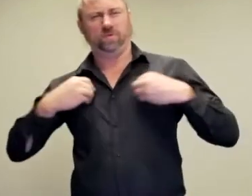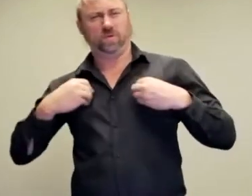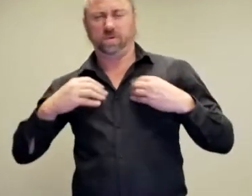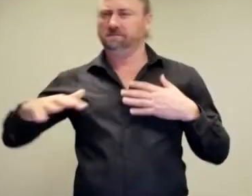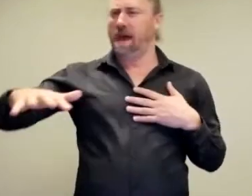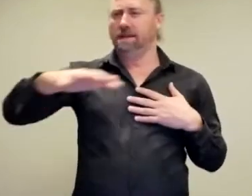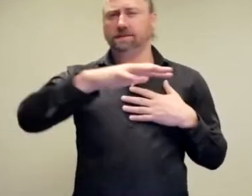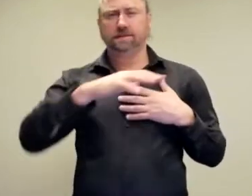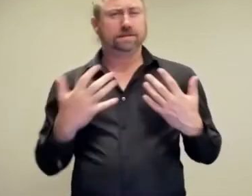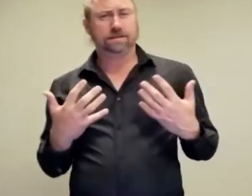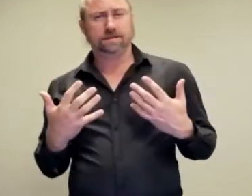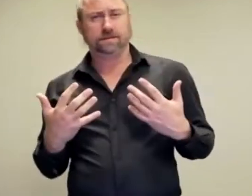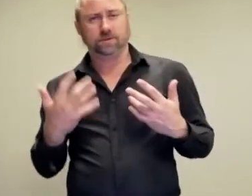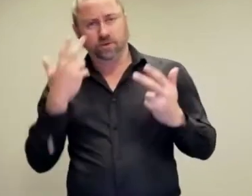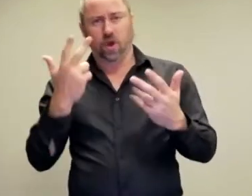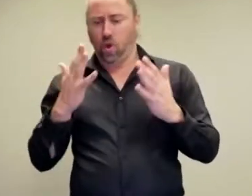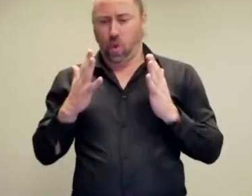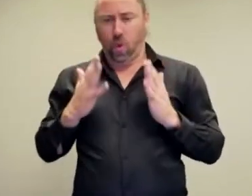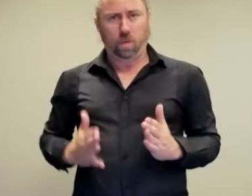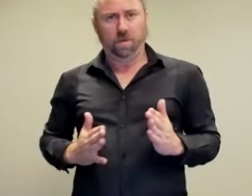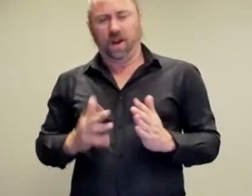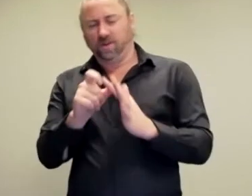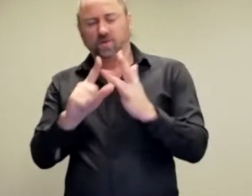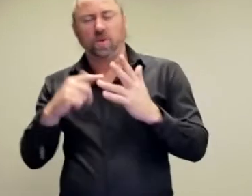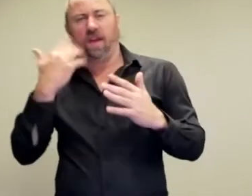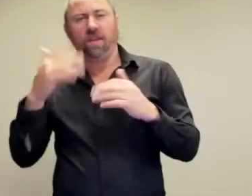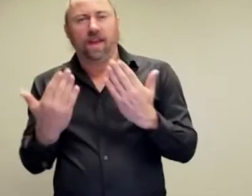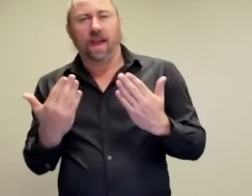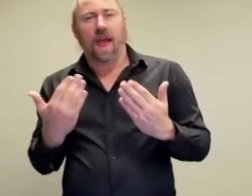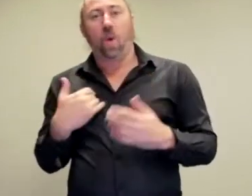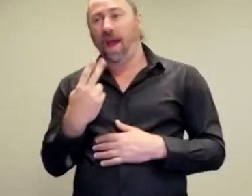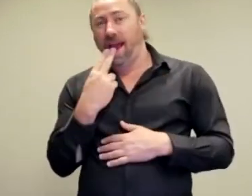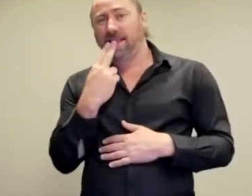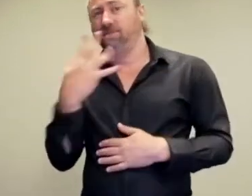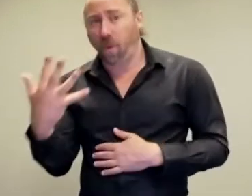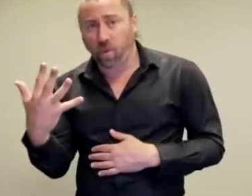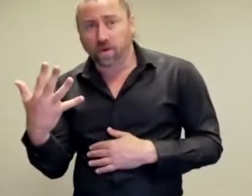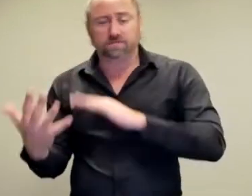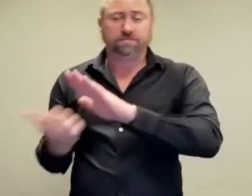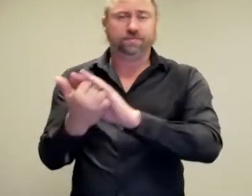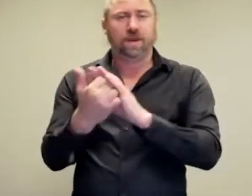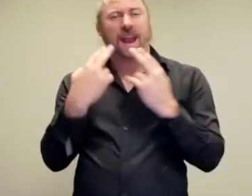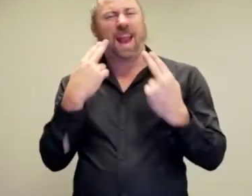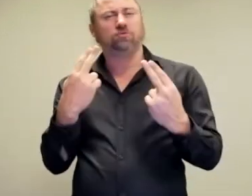one that represents the interface of human activity in the exploitation of nature? I began to think of it as a site of